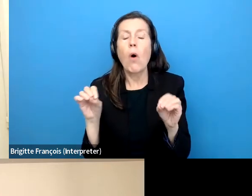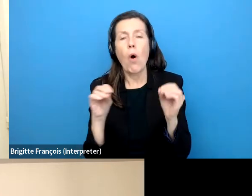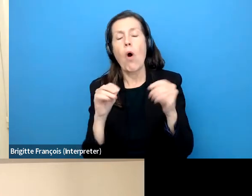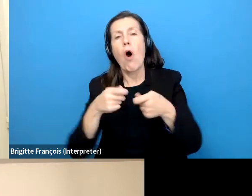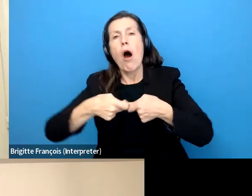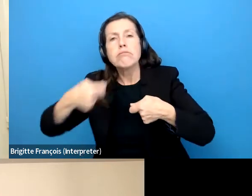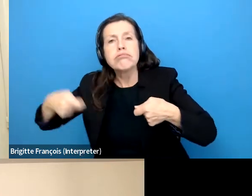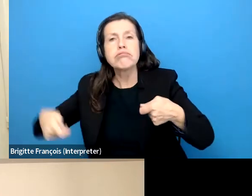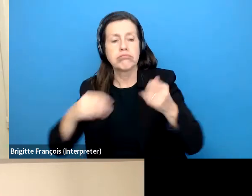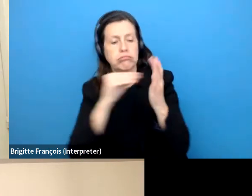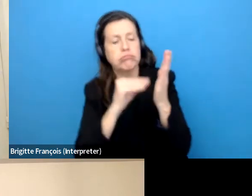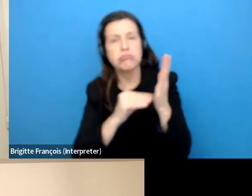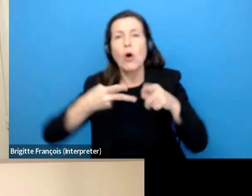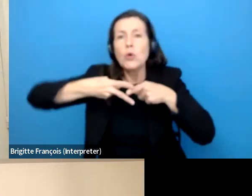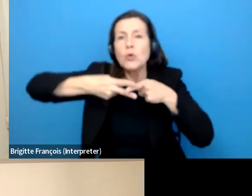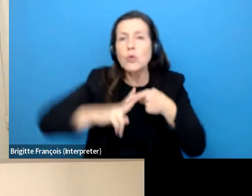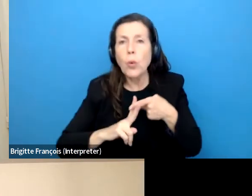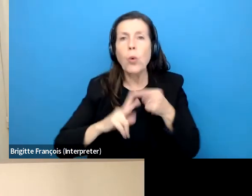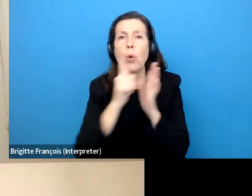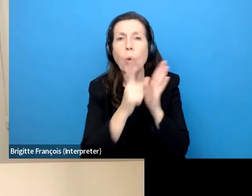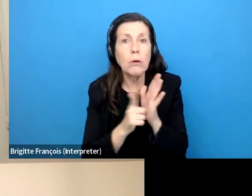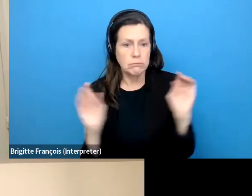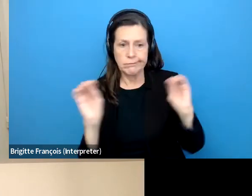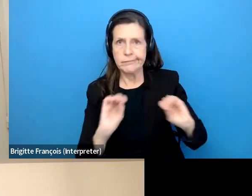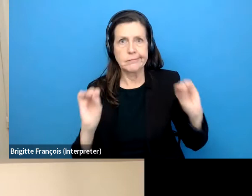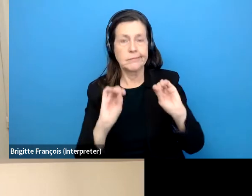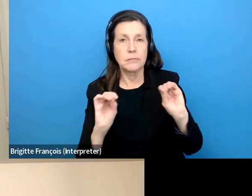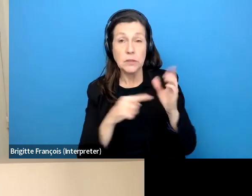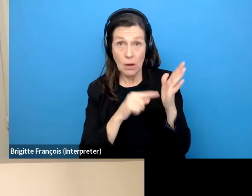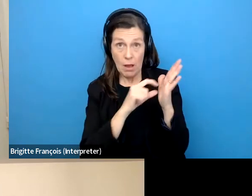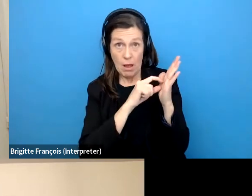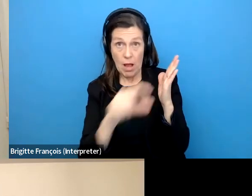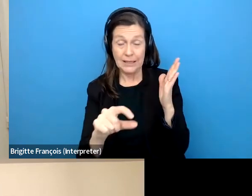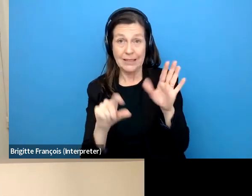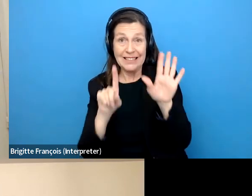So article six of the CEDAW convention has its legal basis